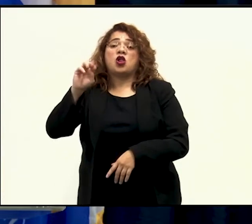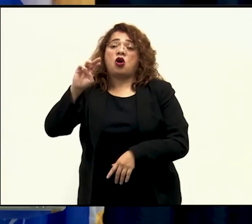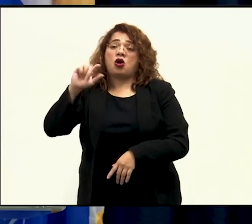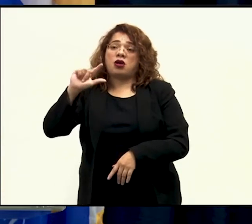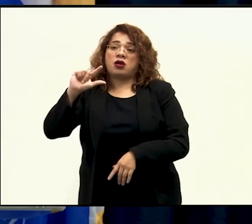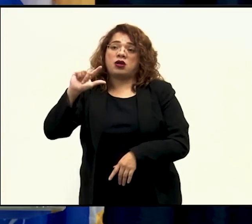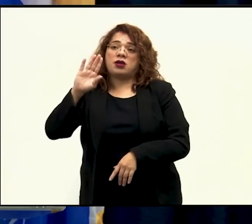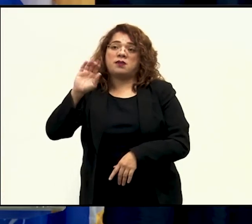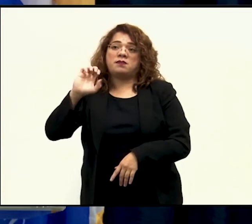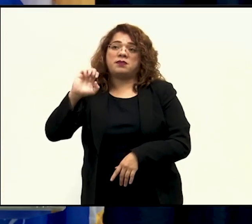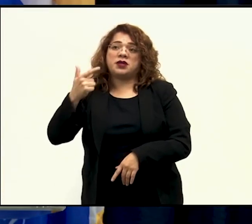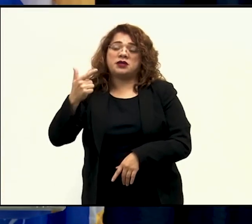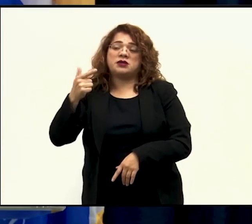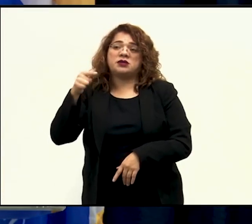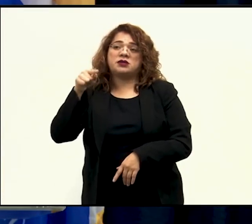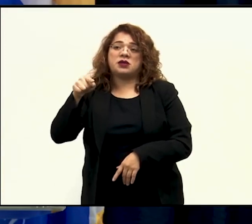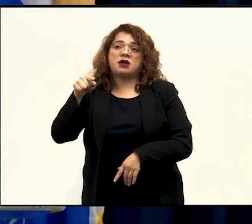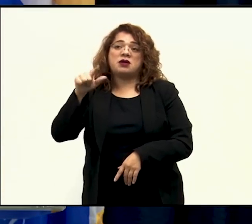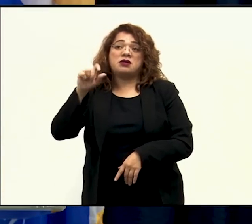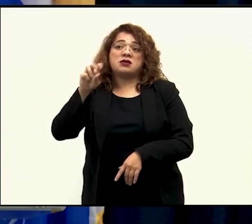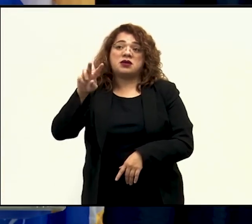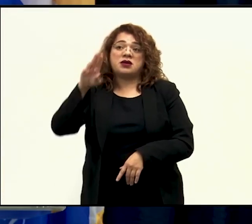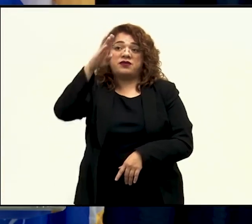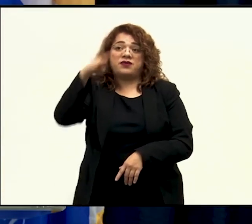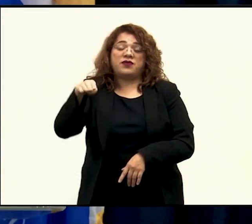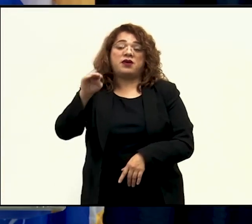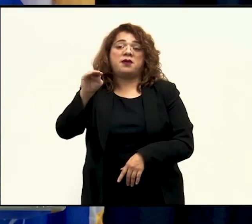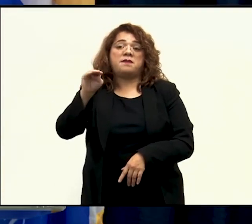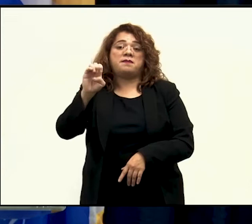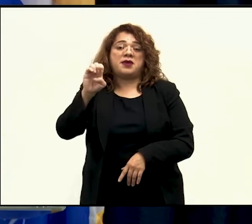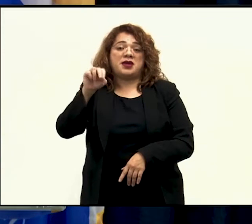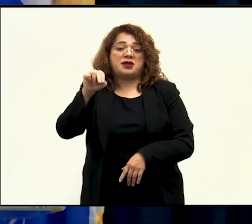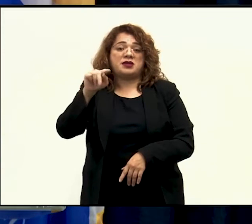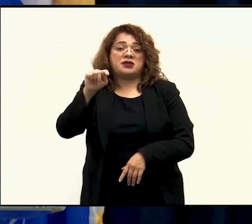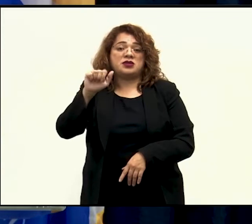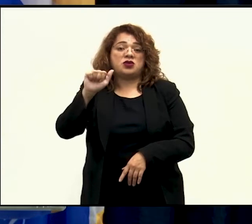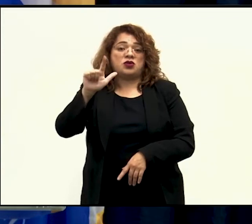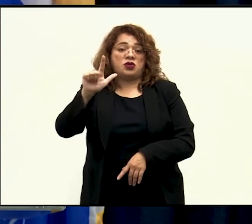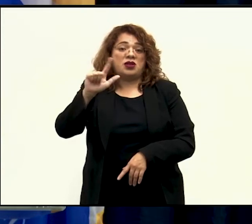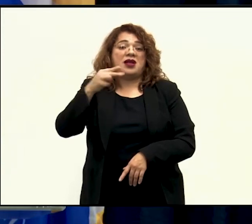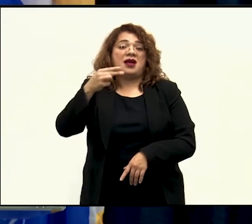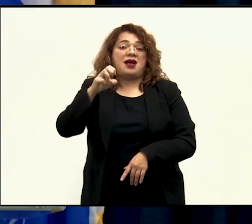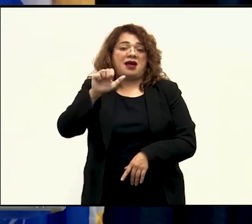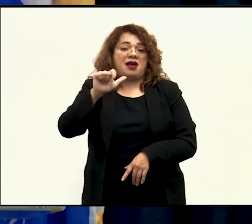We often talk about the light at the end of the tunnel and through all of this I've been wondering how long is the tunnel and how bright is the light?